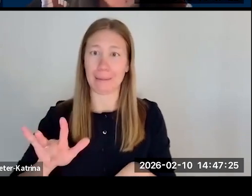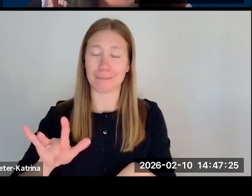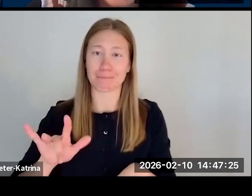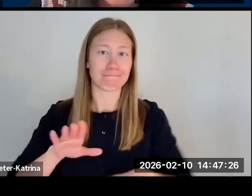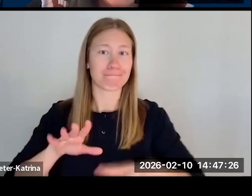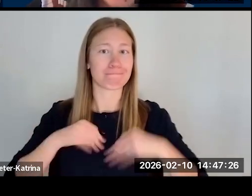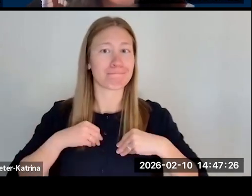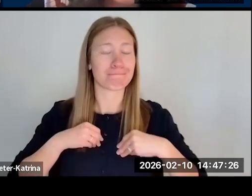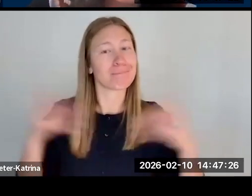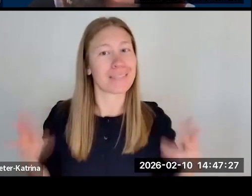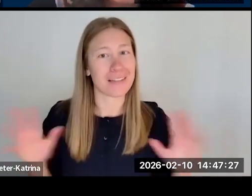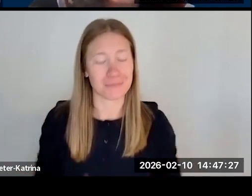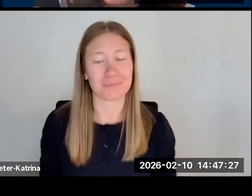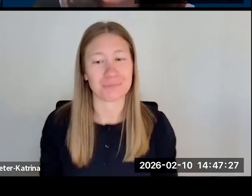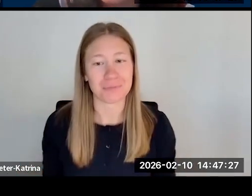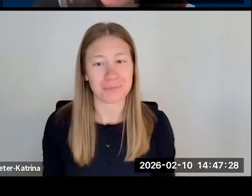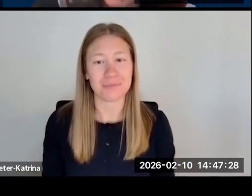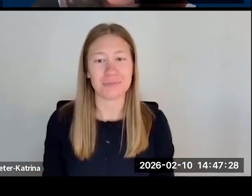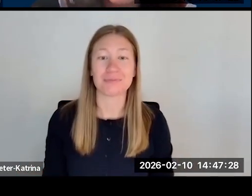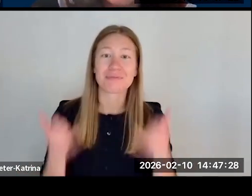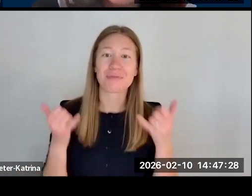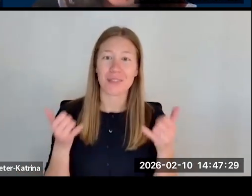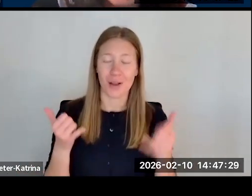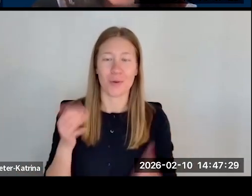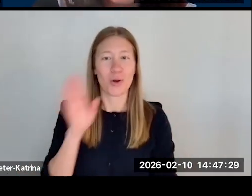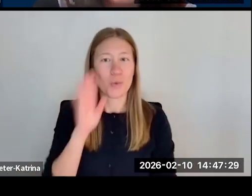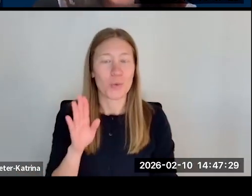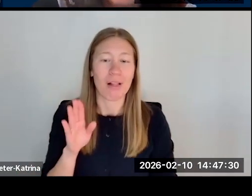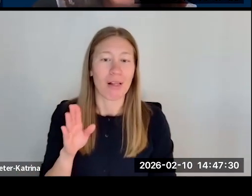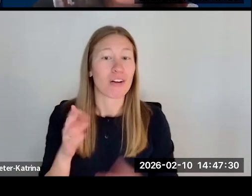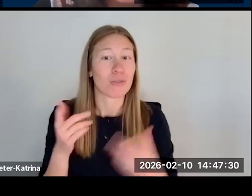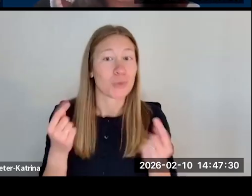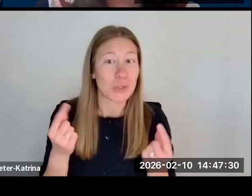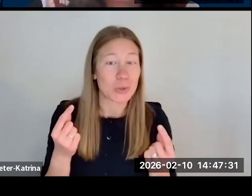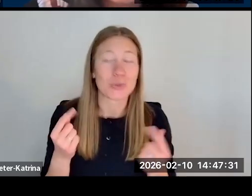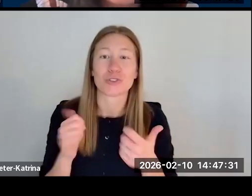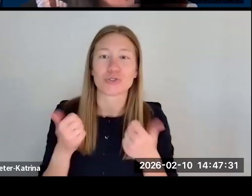Okay, now we are going to try adding alt text to our images.